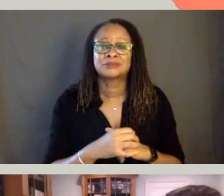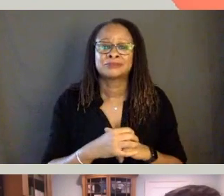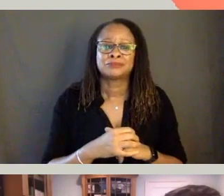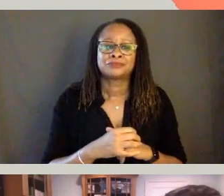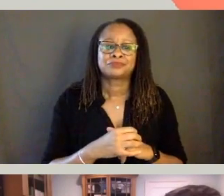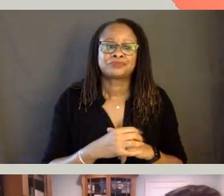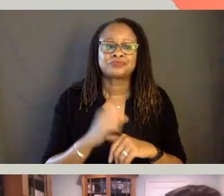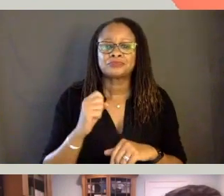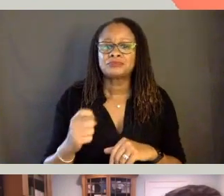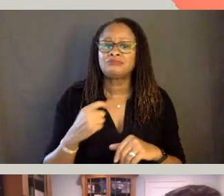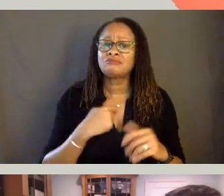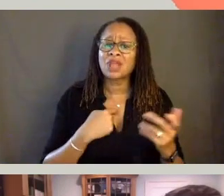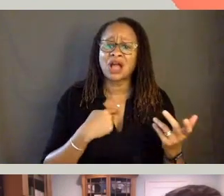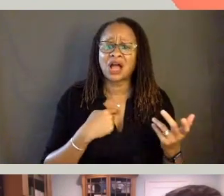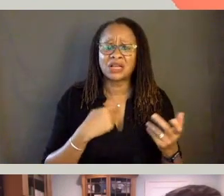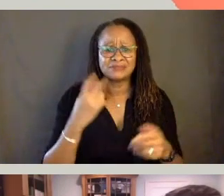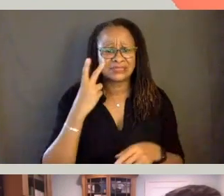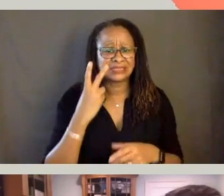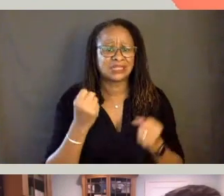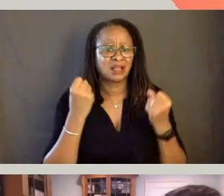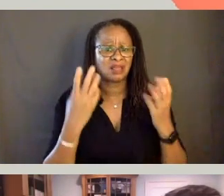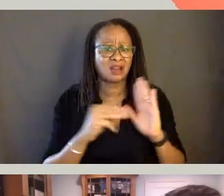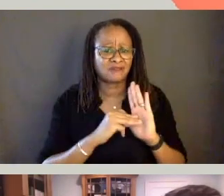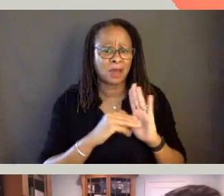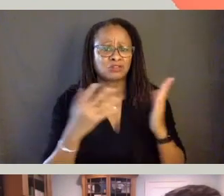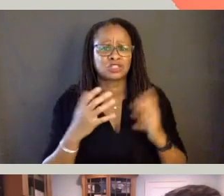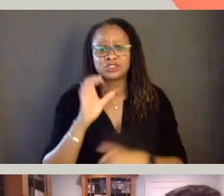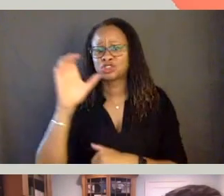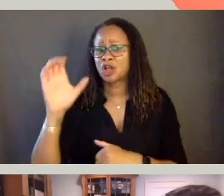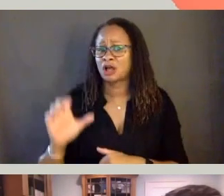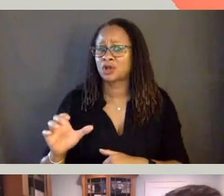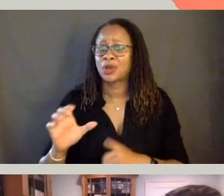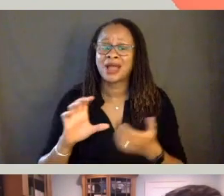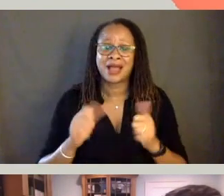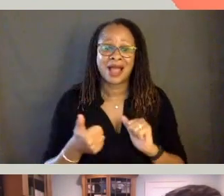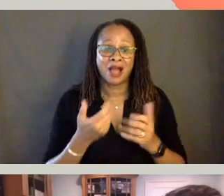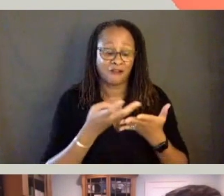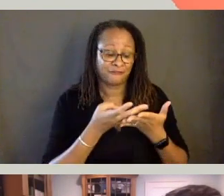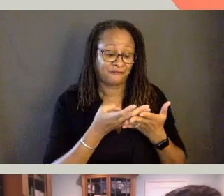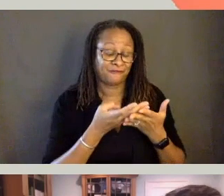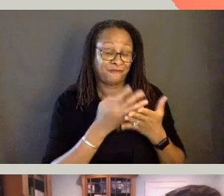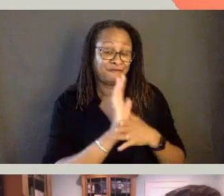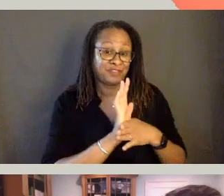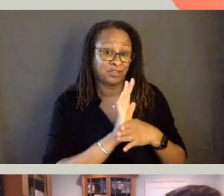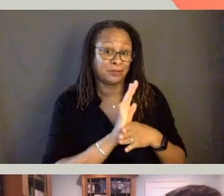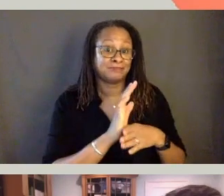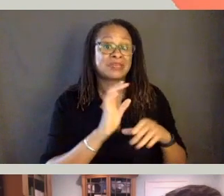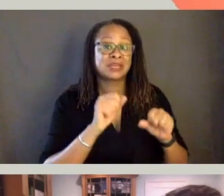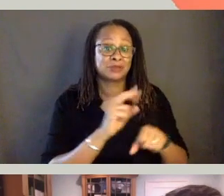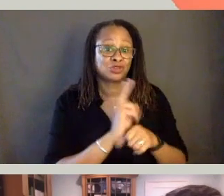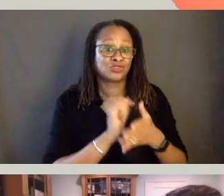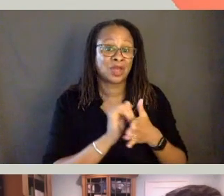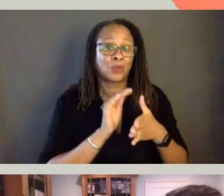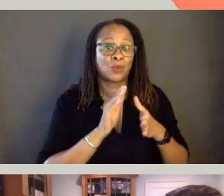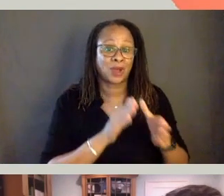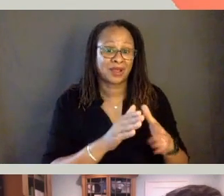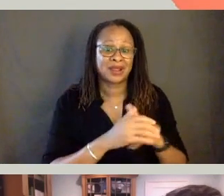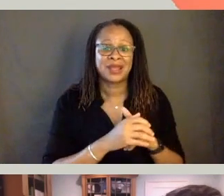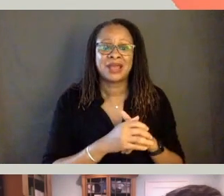And so, I've just seen in a lot of models in Chicago how film can be utilized in that way.